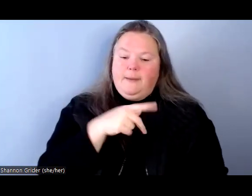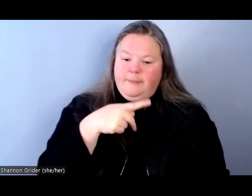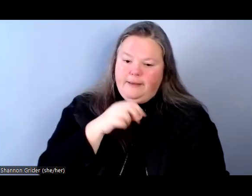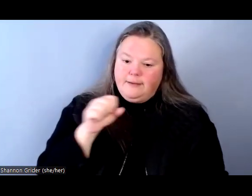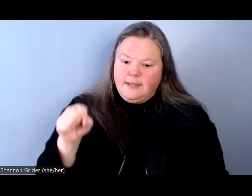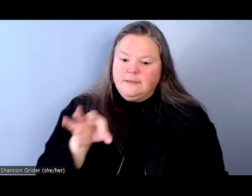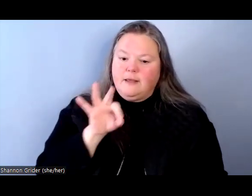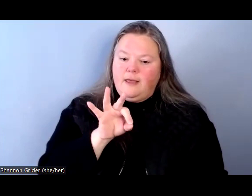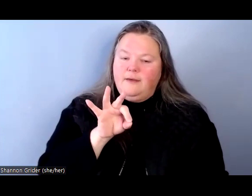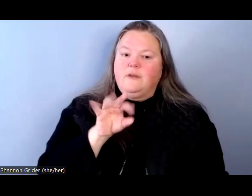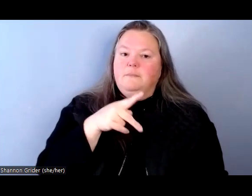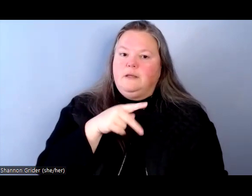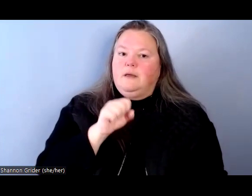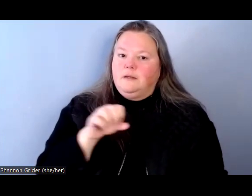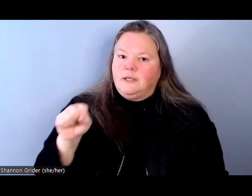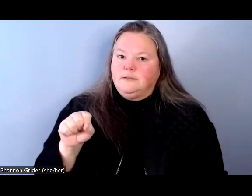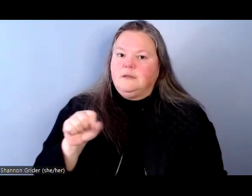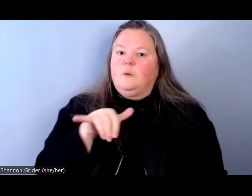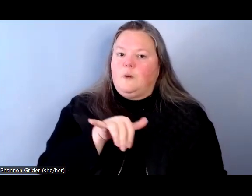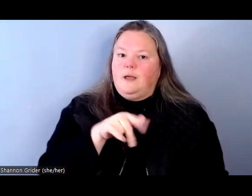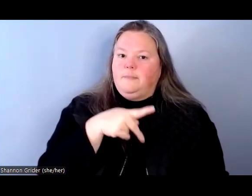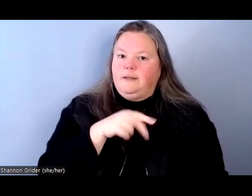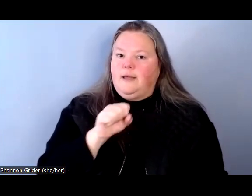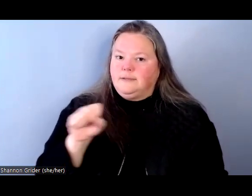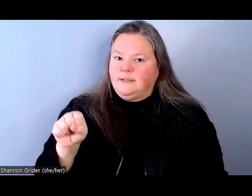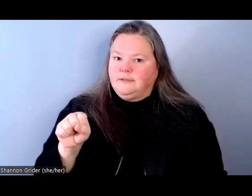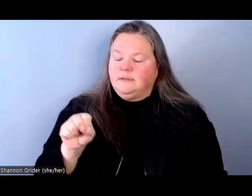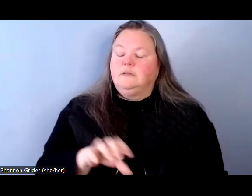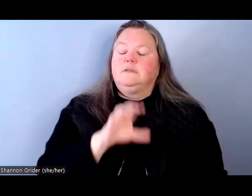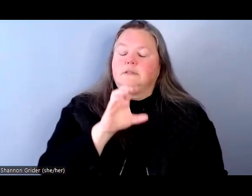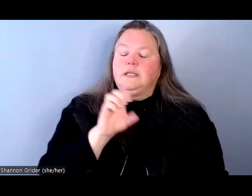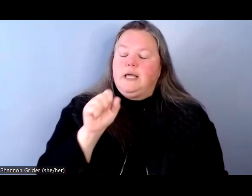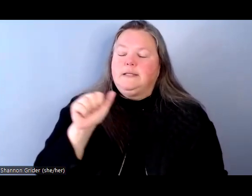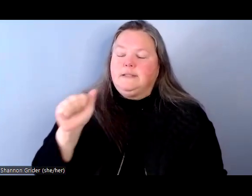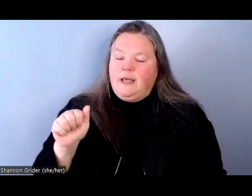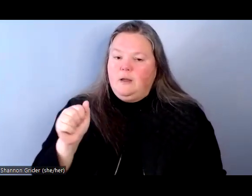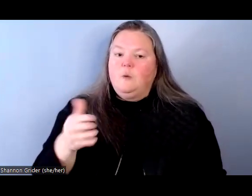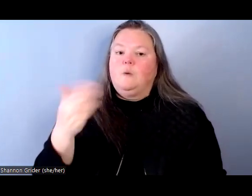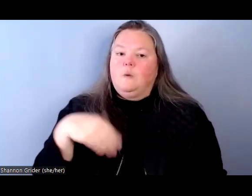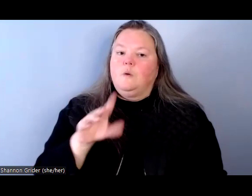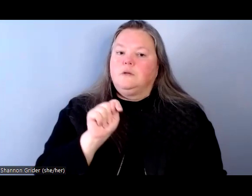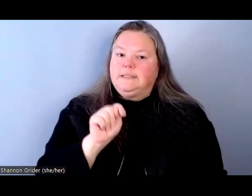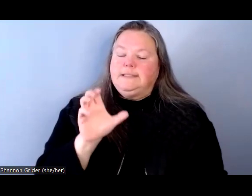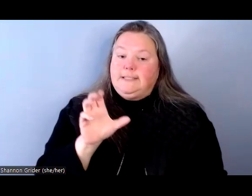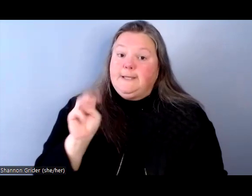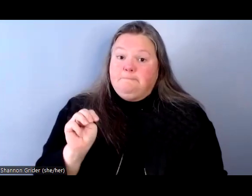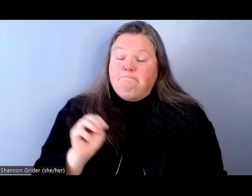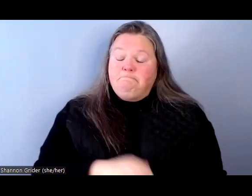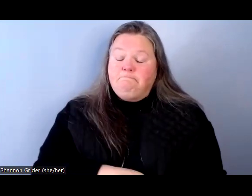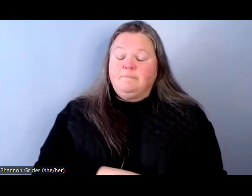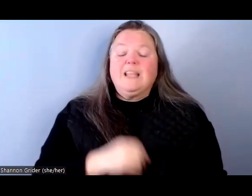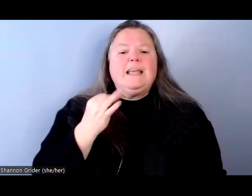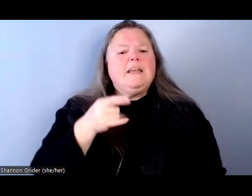APSS, FPSS, YPSS, CSA, or TCM